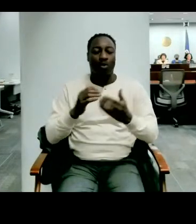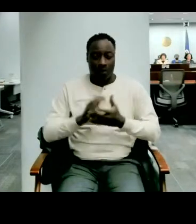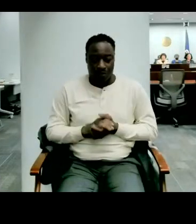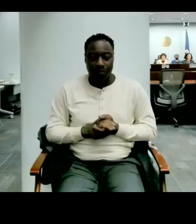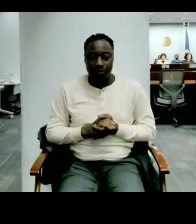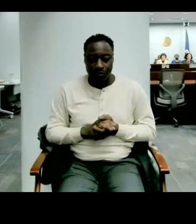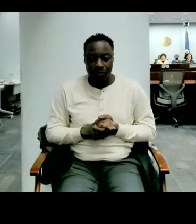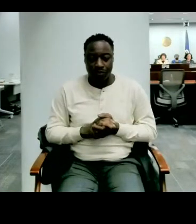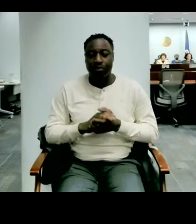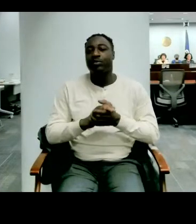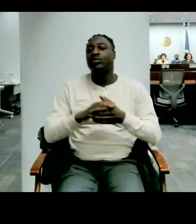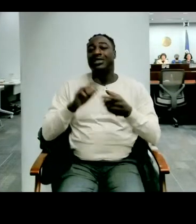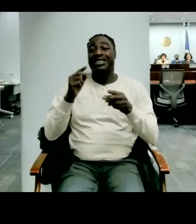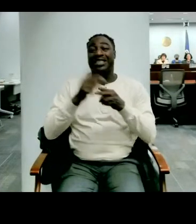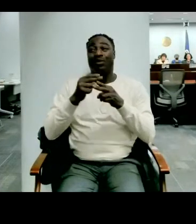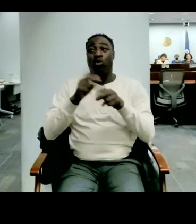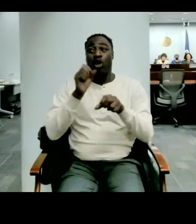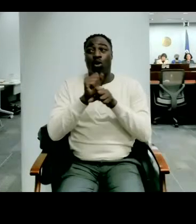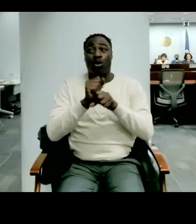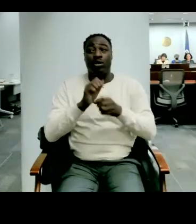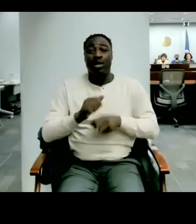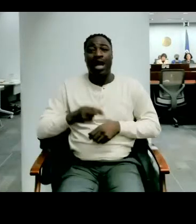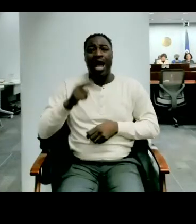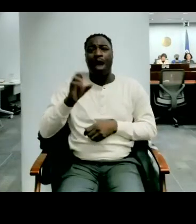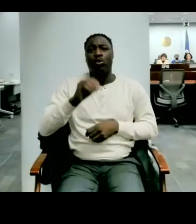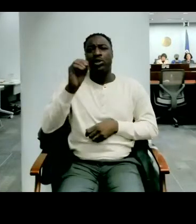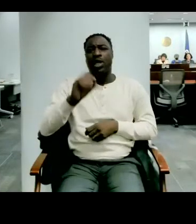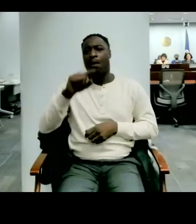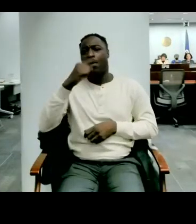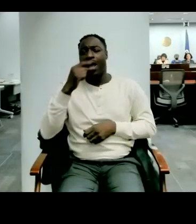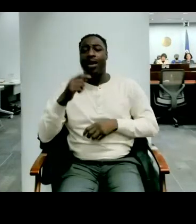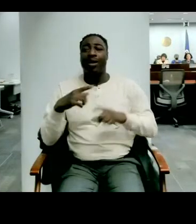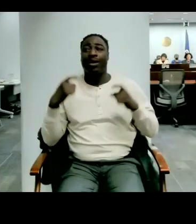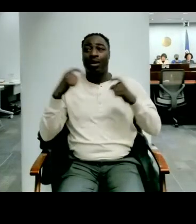Moving on to temp workers, giving the high percentage of Black and Latin X people